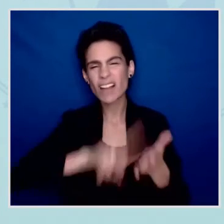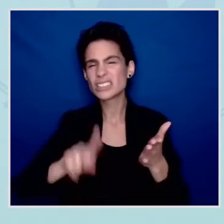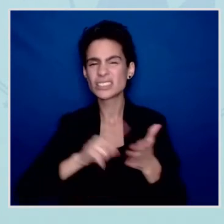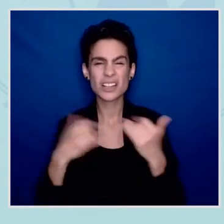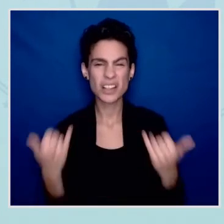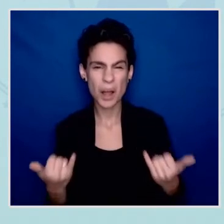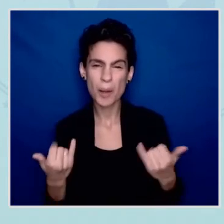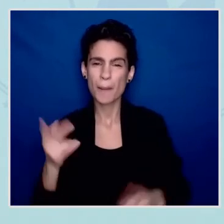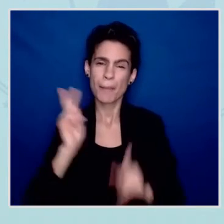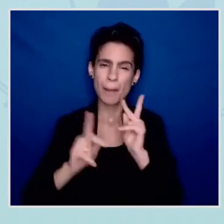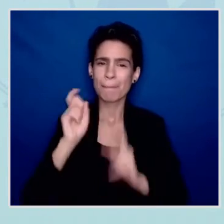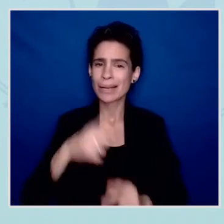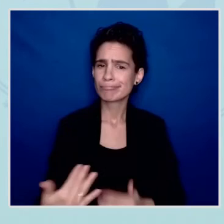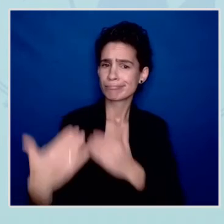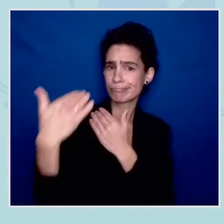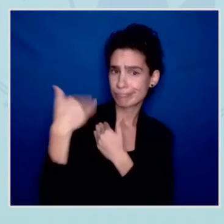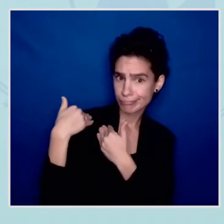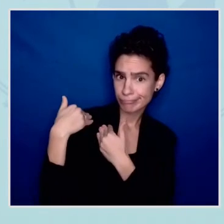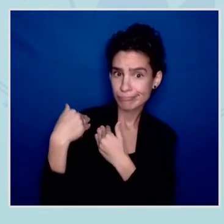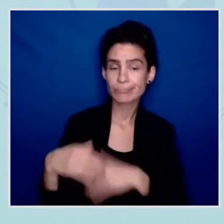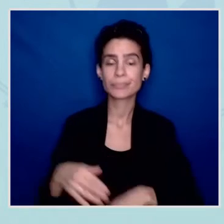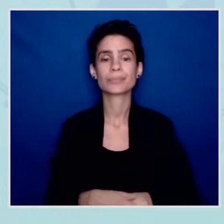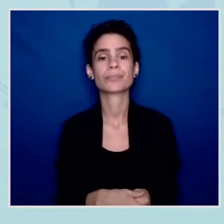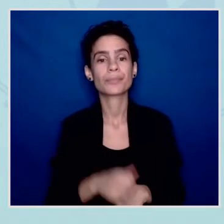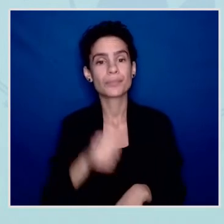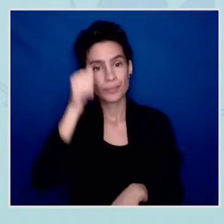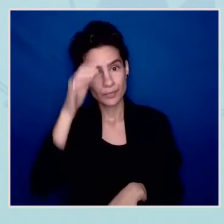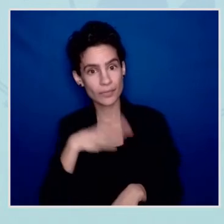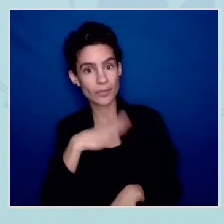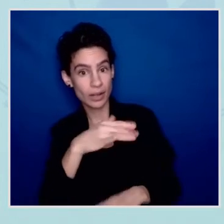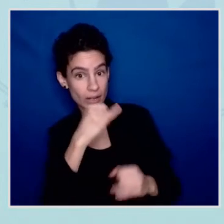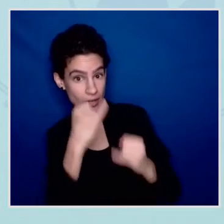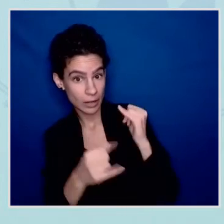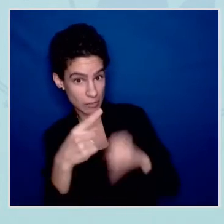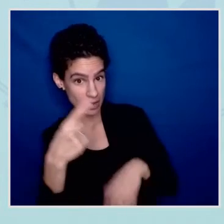IT JUST CANNOT BE SUSTAINED.